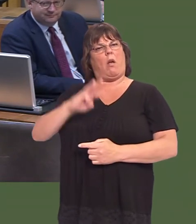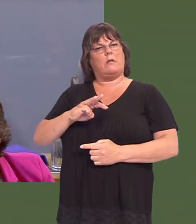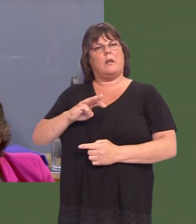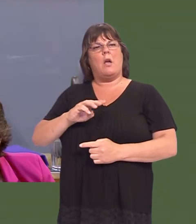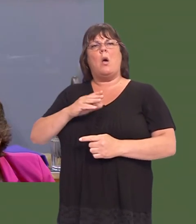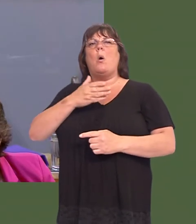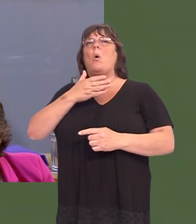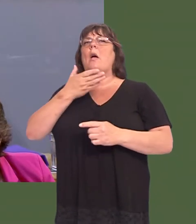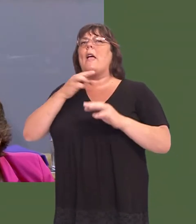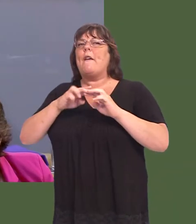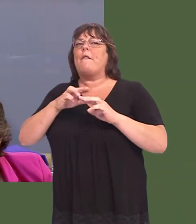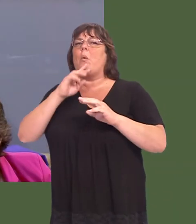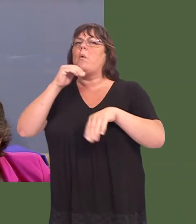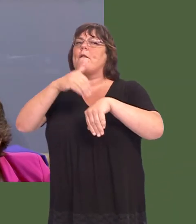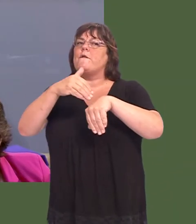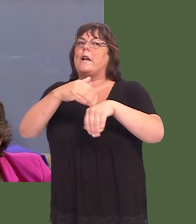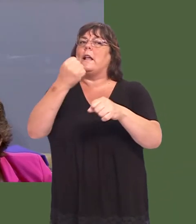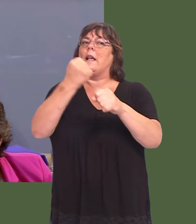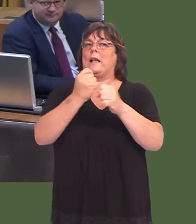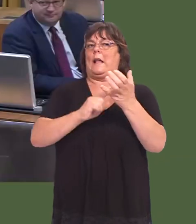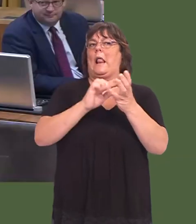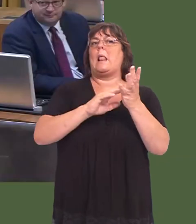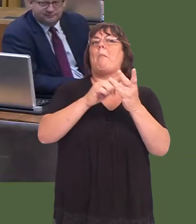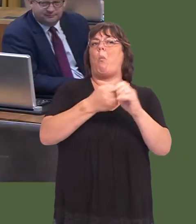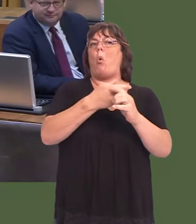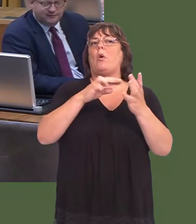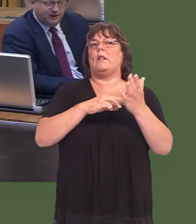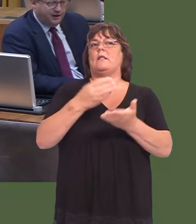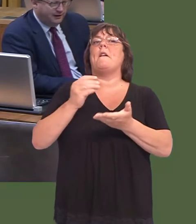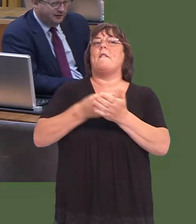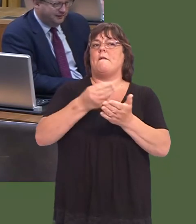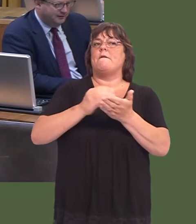as long as, of course, thereís no financial hit on Glamorgan and their ability to play at the highest level.